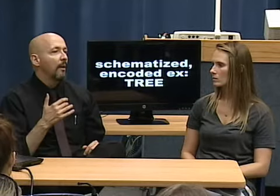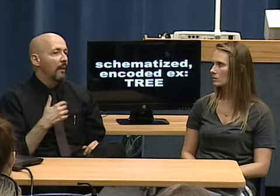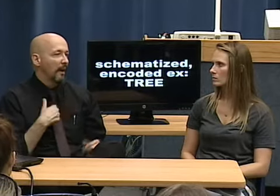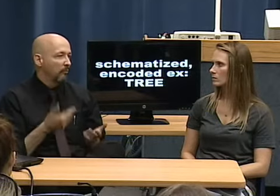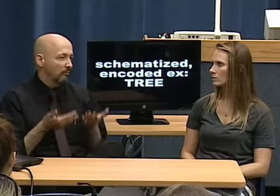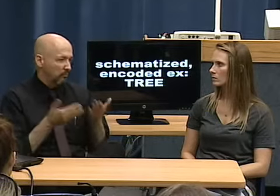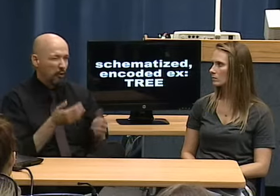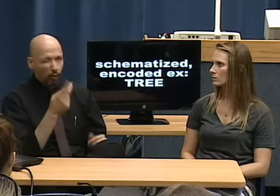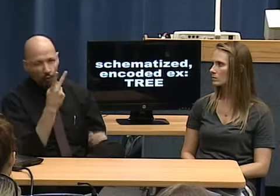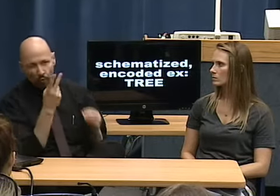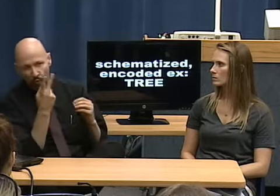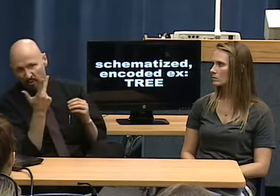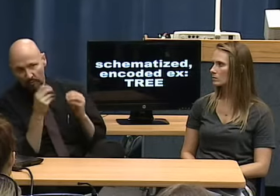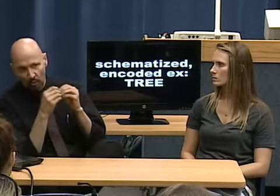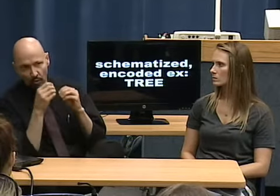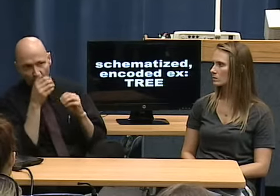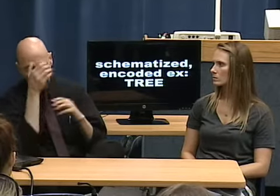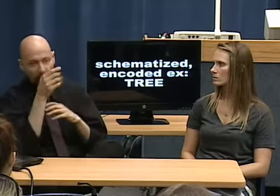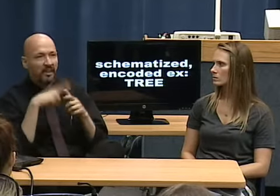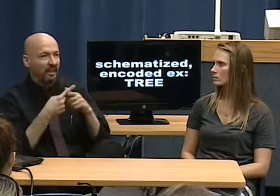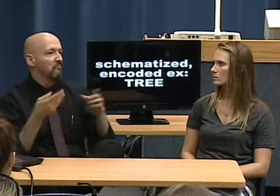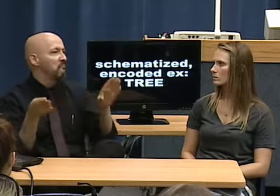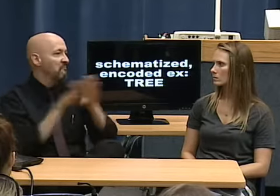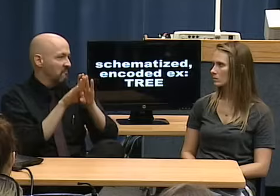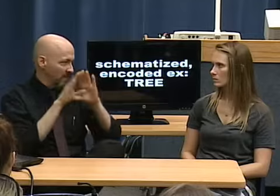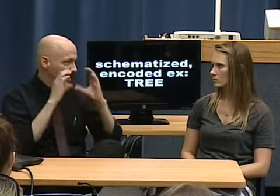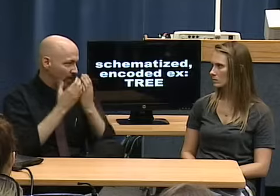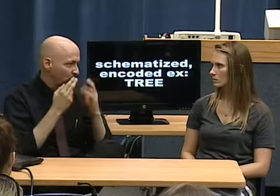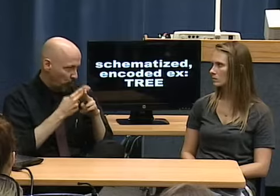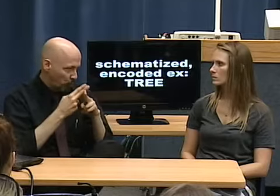I'll give you 2 or 3 more concepts and then we'll call class closed.